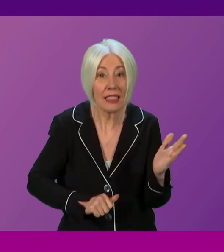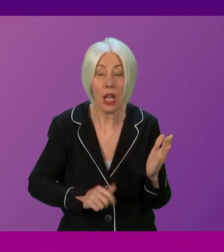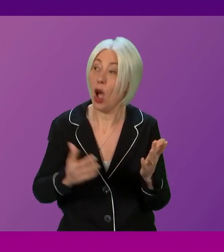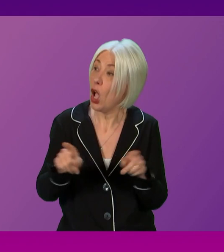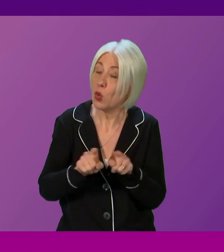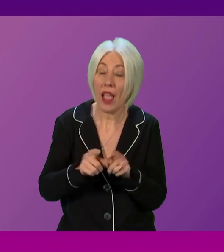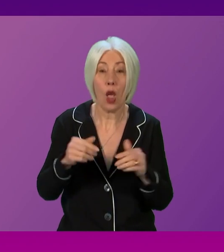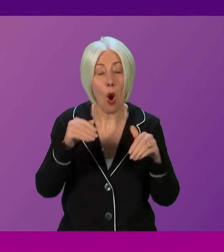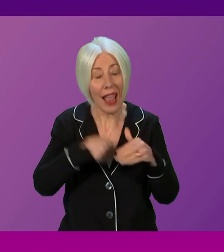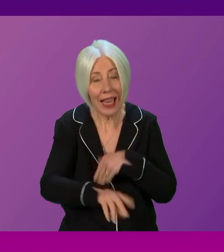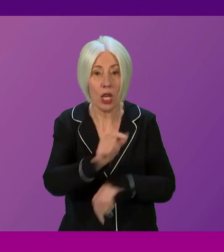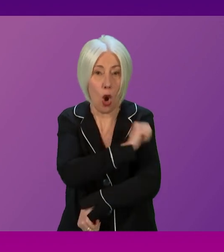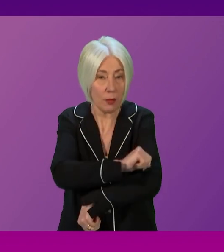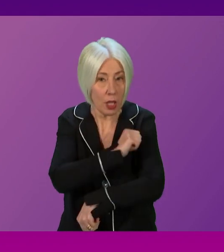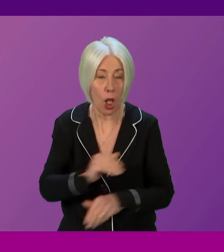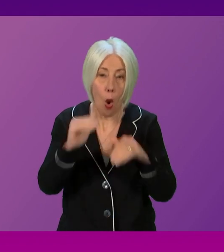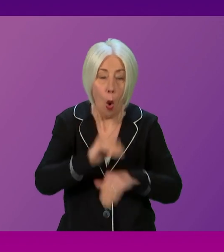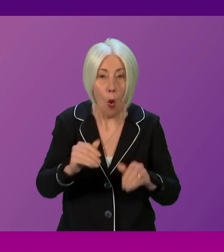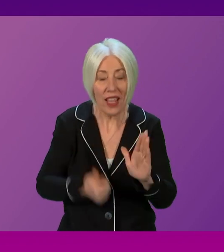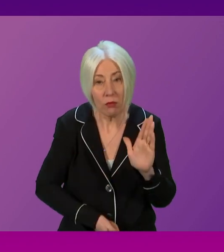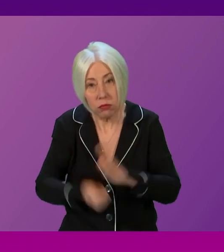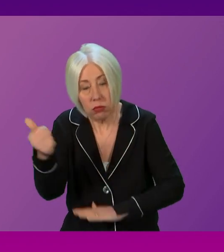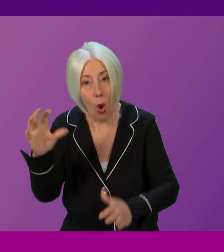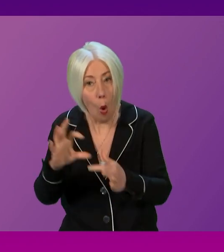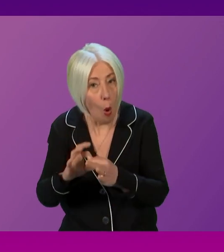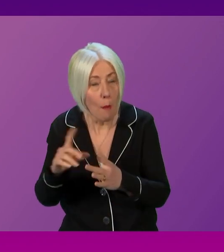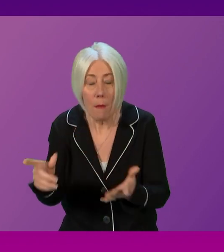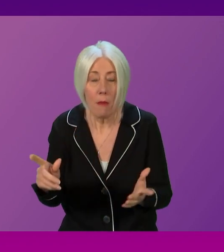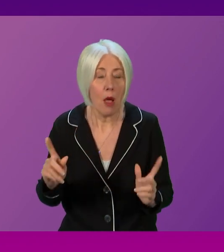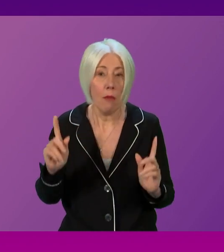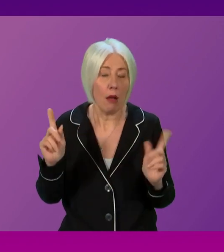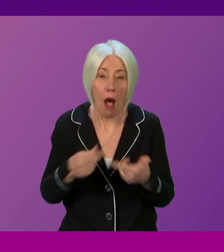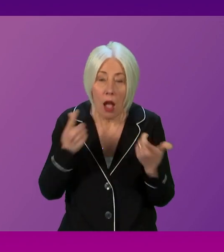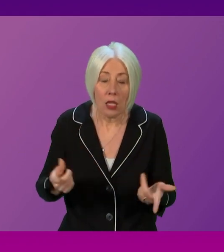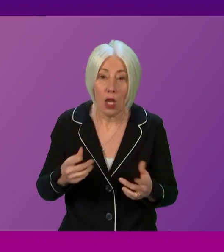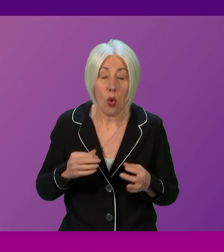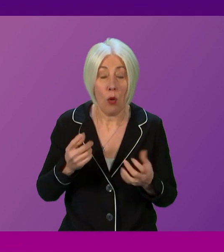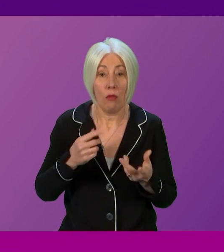Our NHS, our patients and our staff deserve so much better than that. Why should people